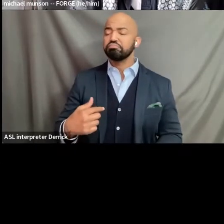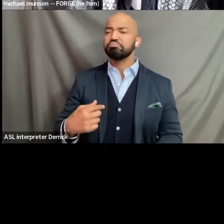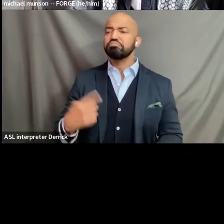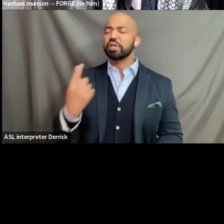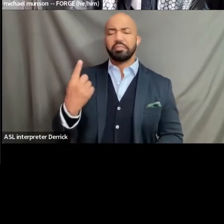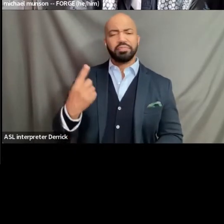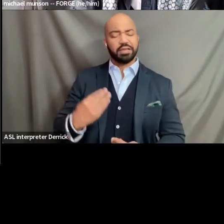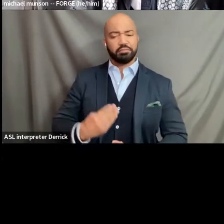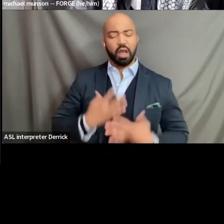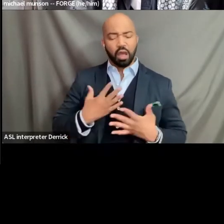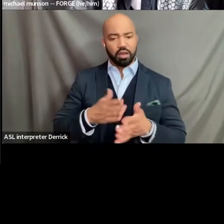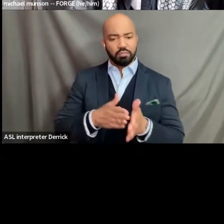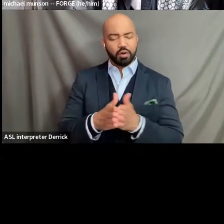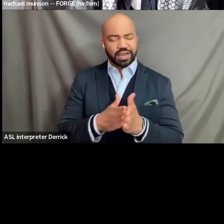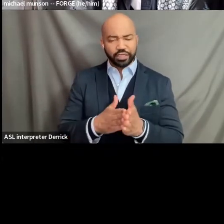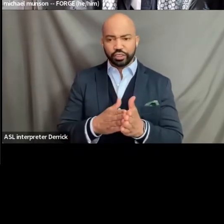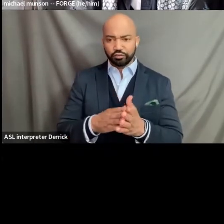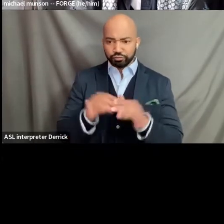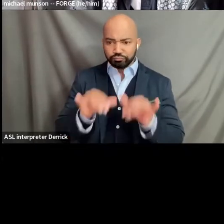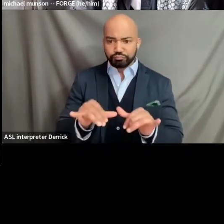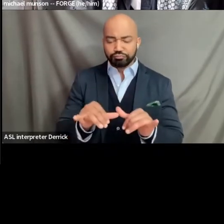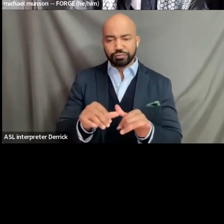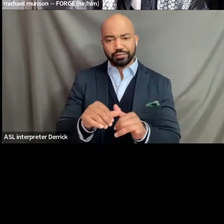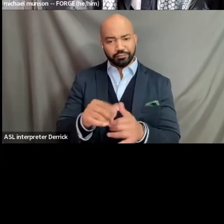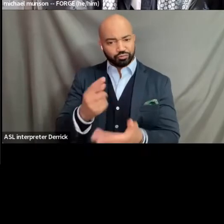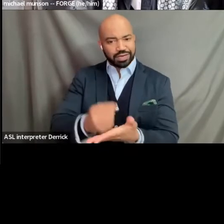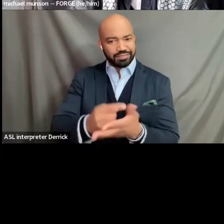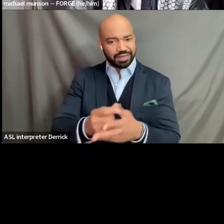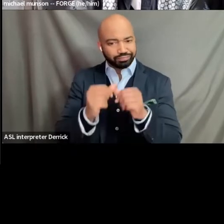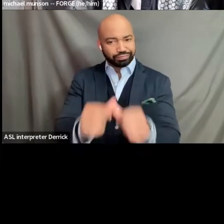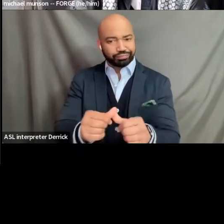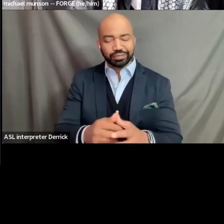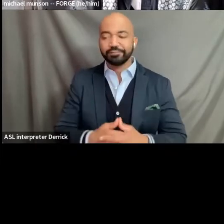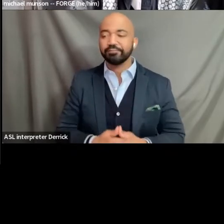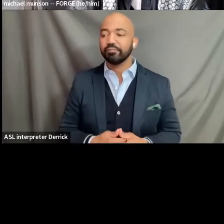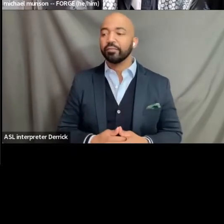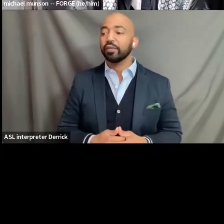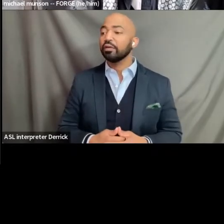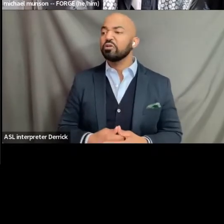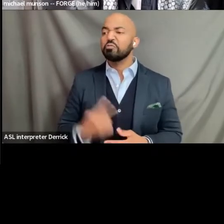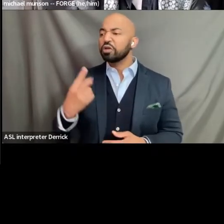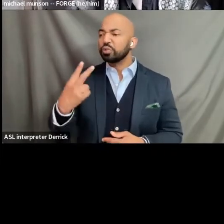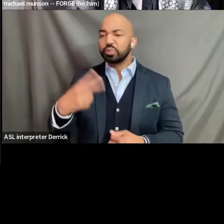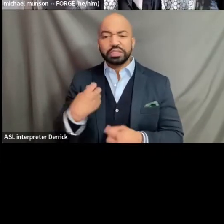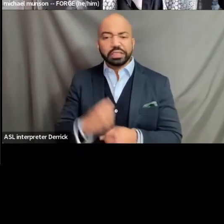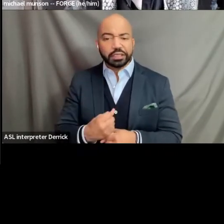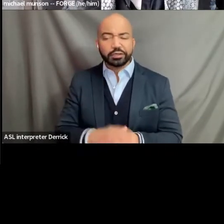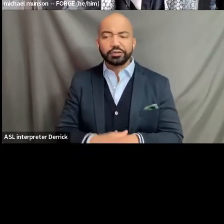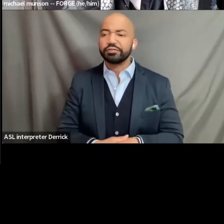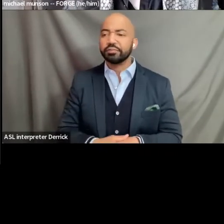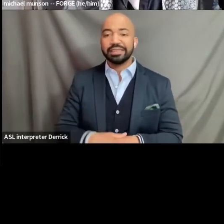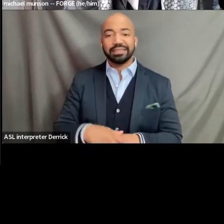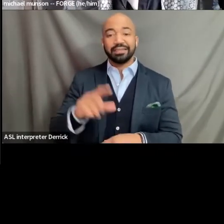was when after a couple of years, my T-cells were over 900